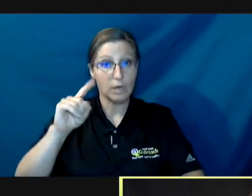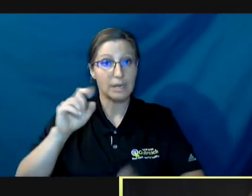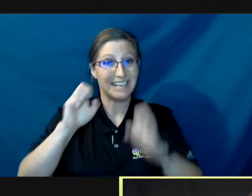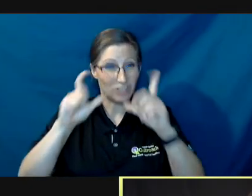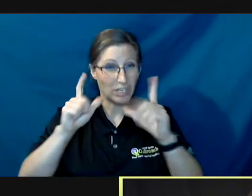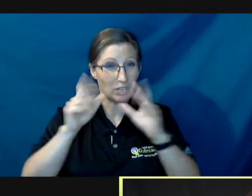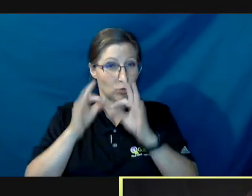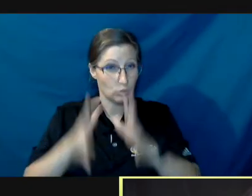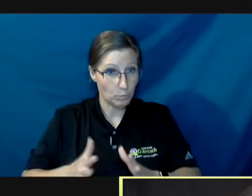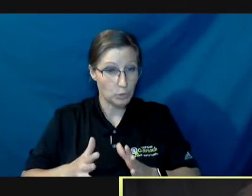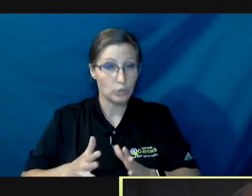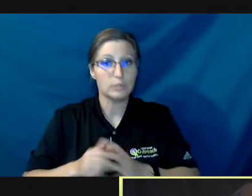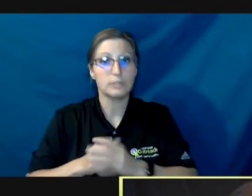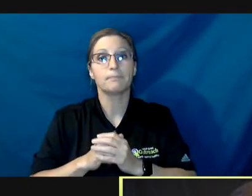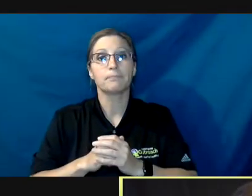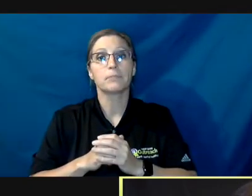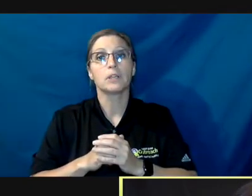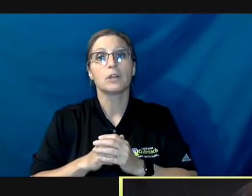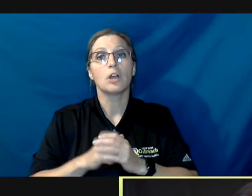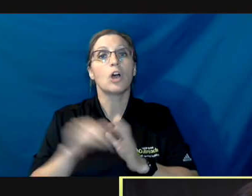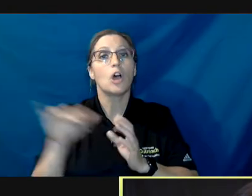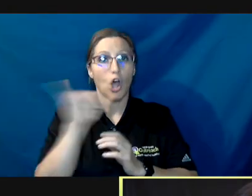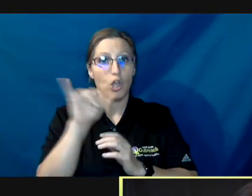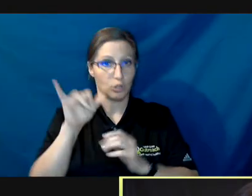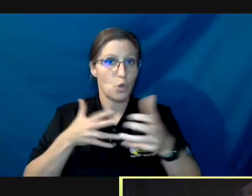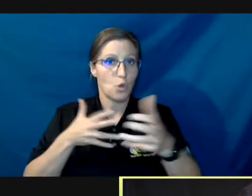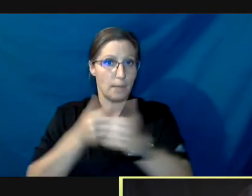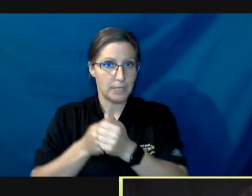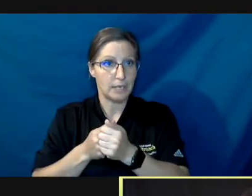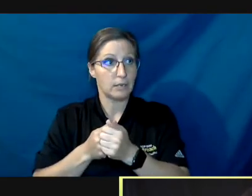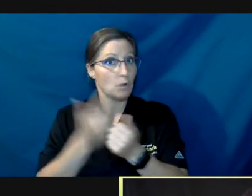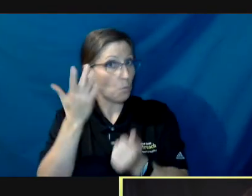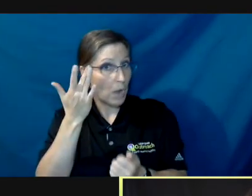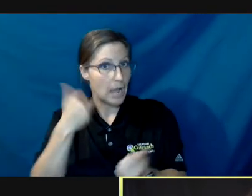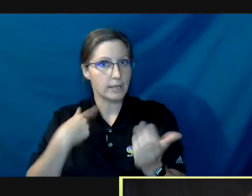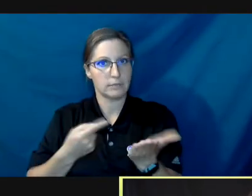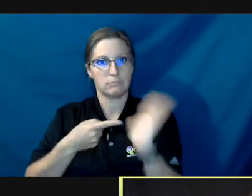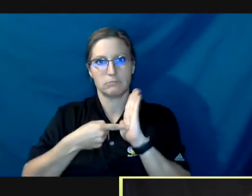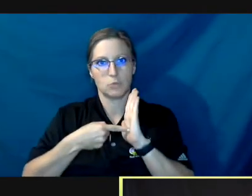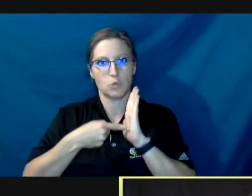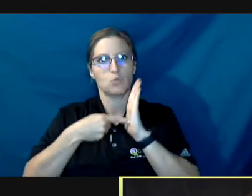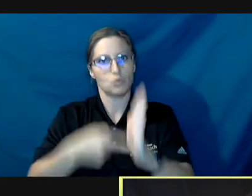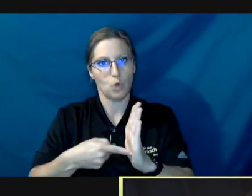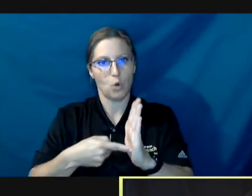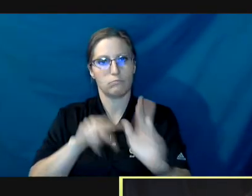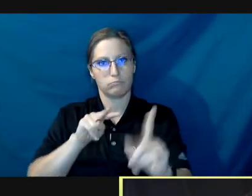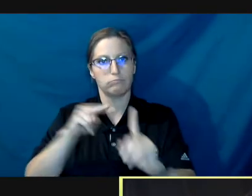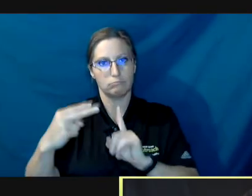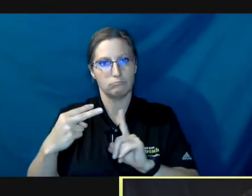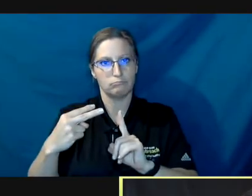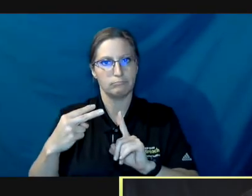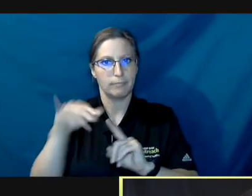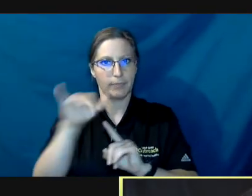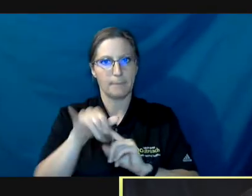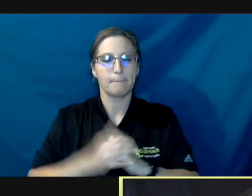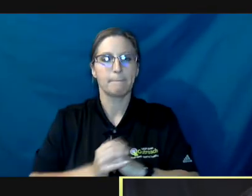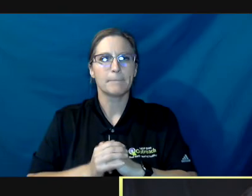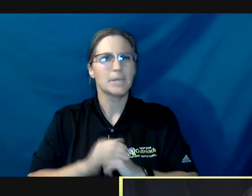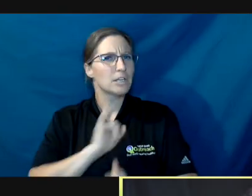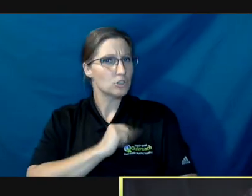has also been updated to reflect that perspective.